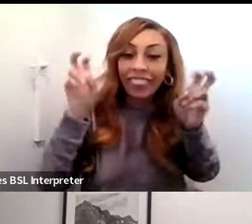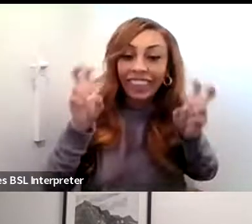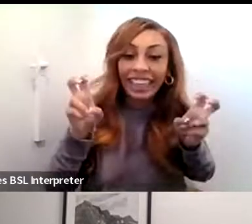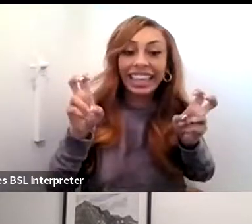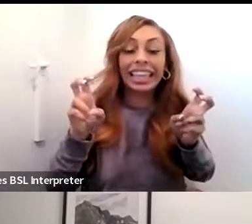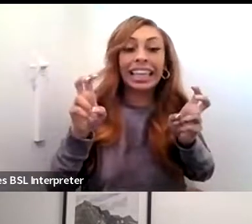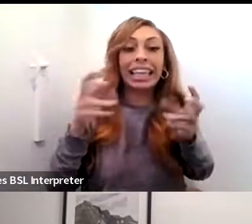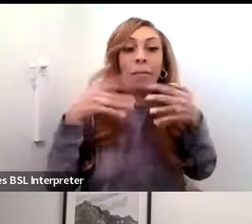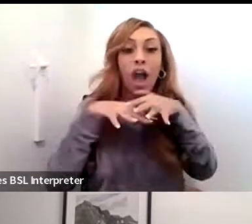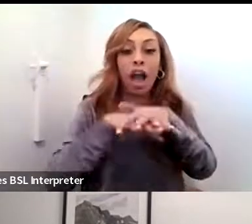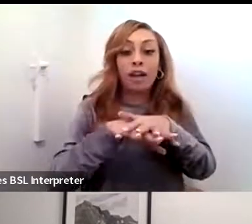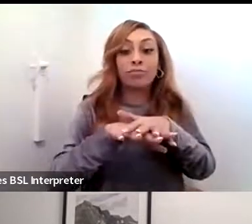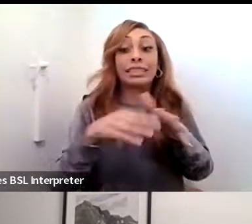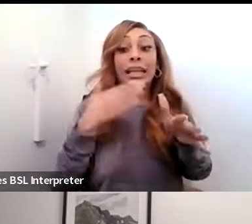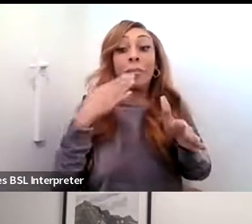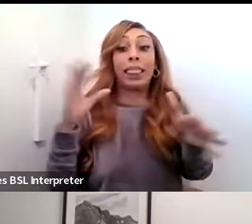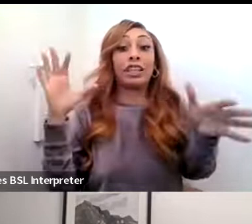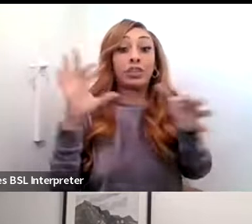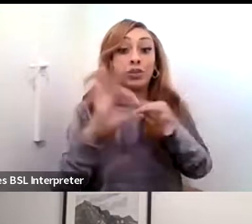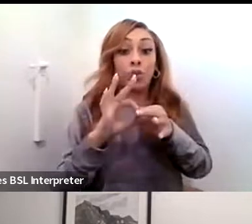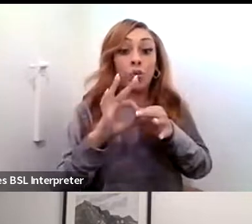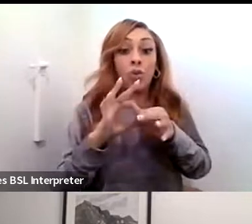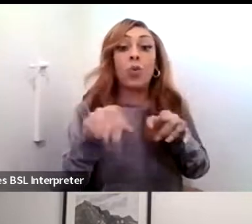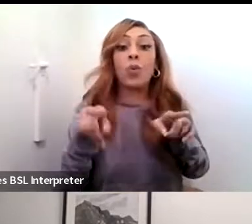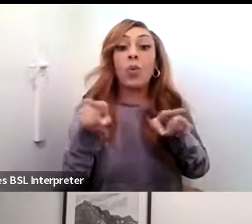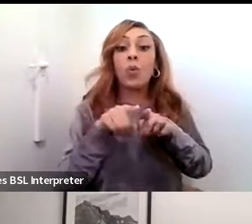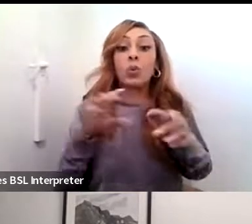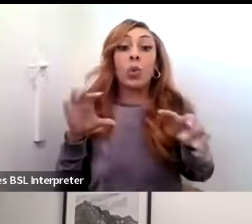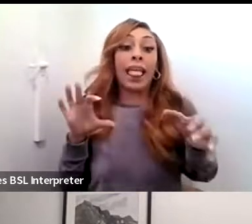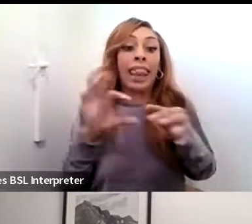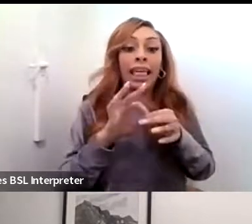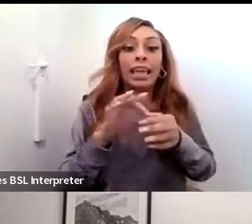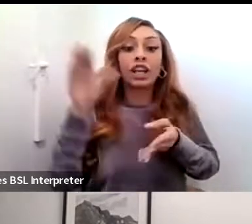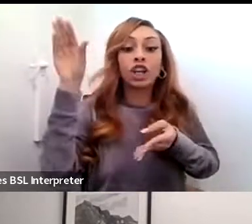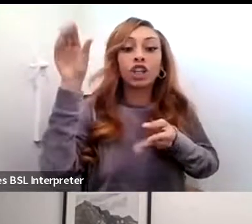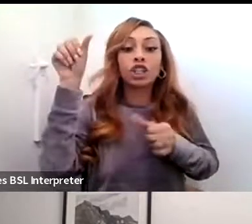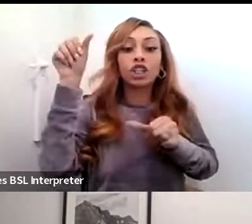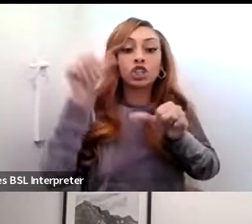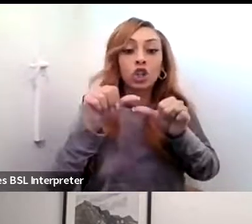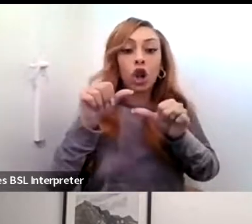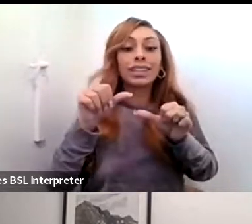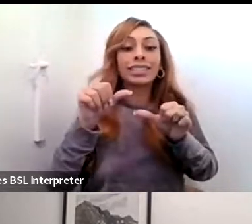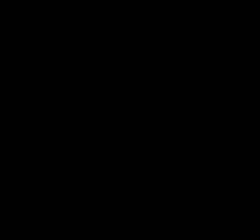so do come along and join us for that. We've also got a link to a short evaluation survey for this session too,